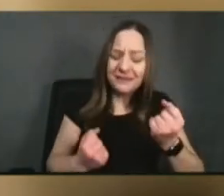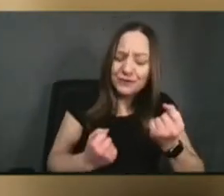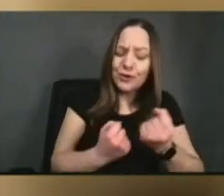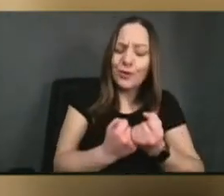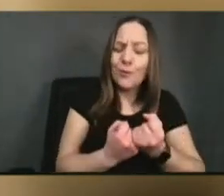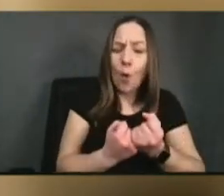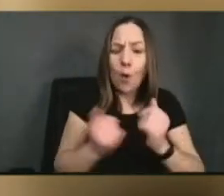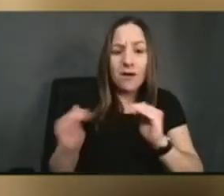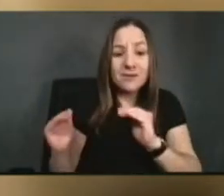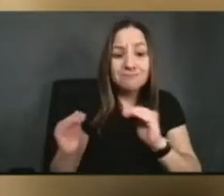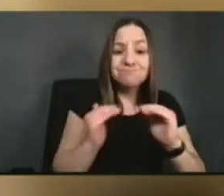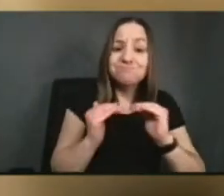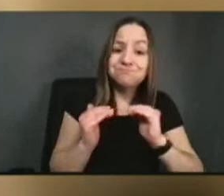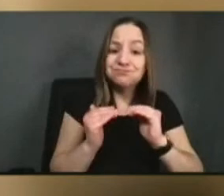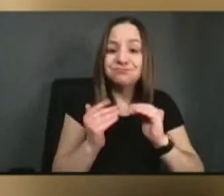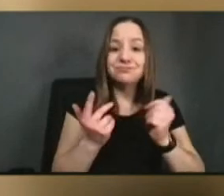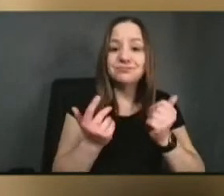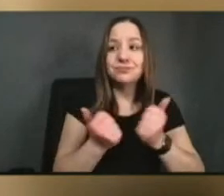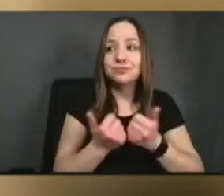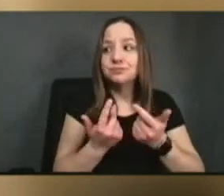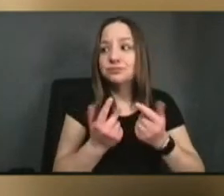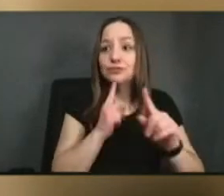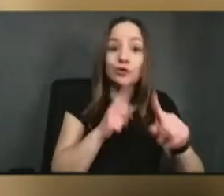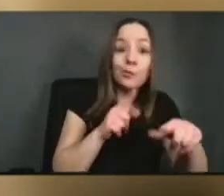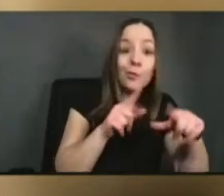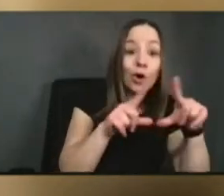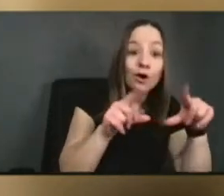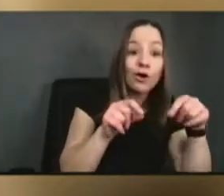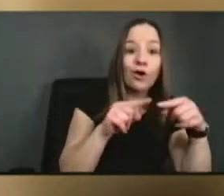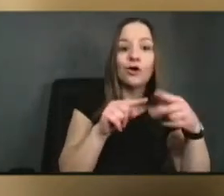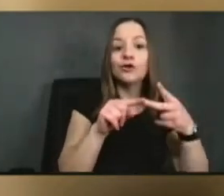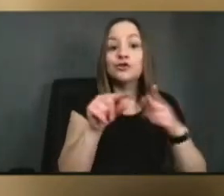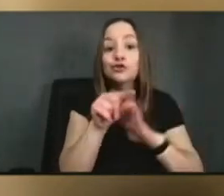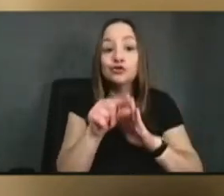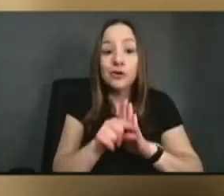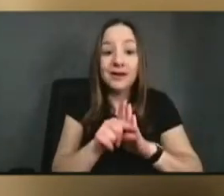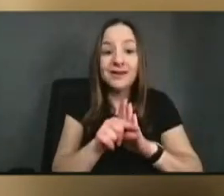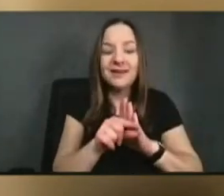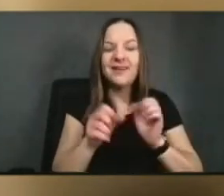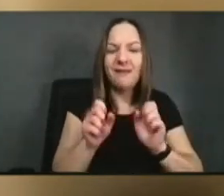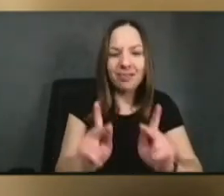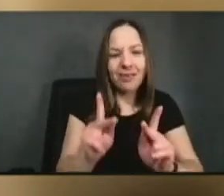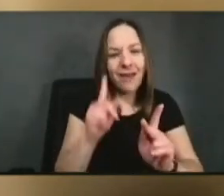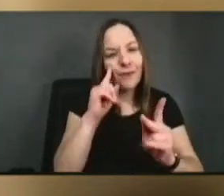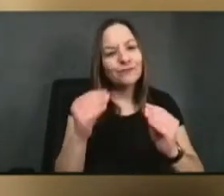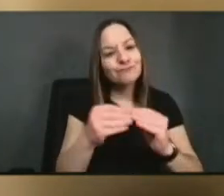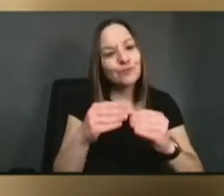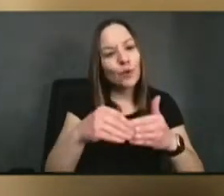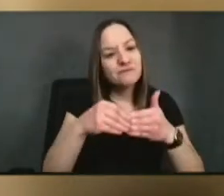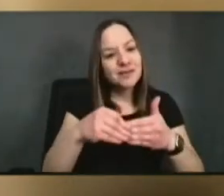to provide that support shoulder to shoulder guidance that around